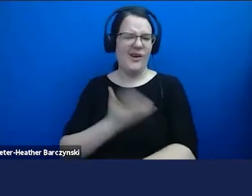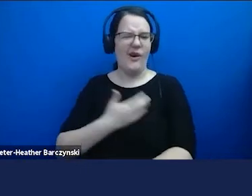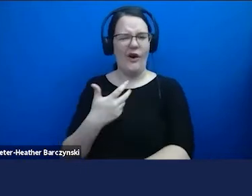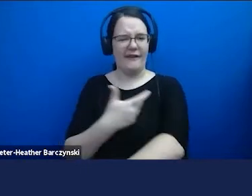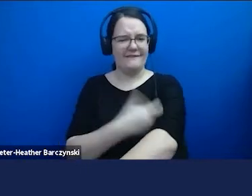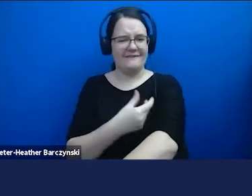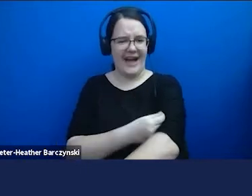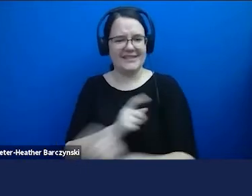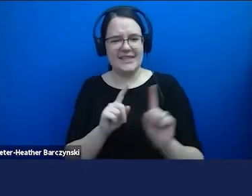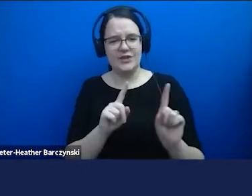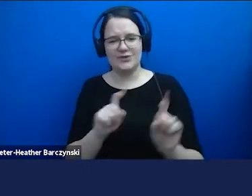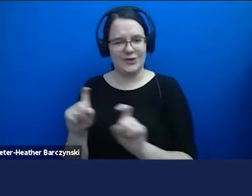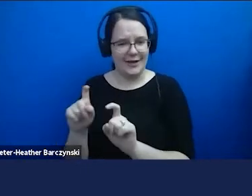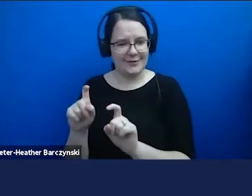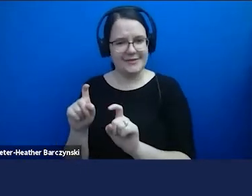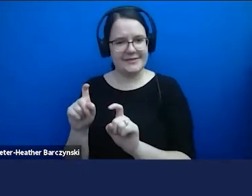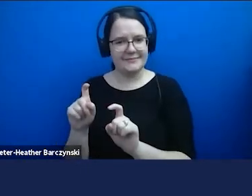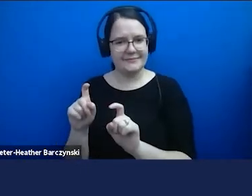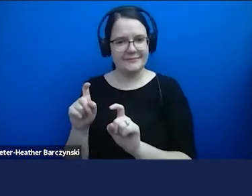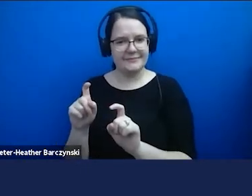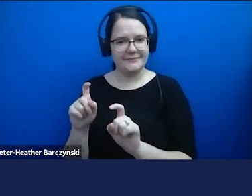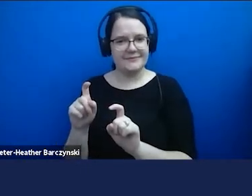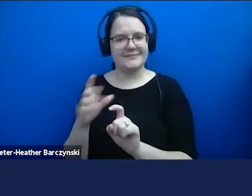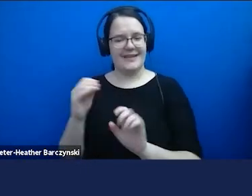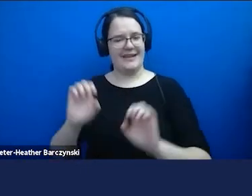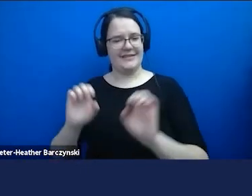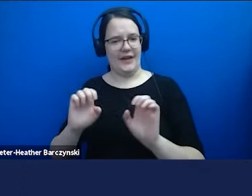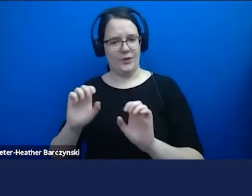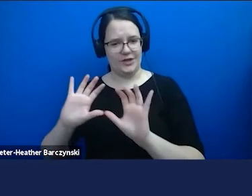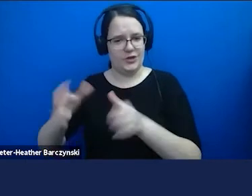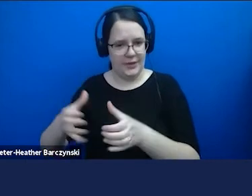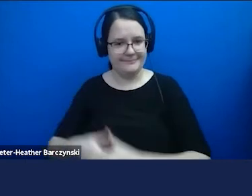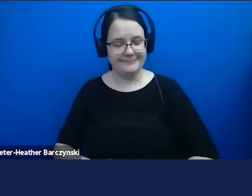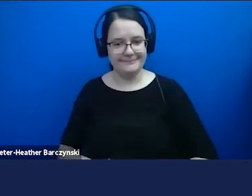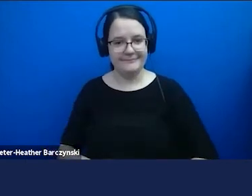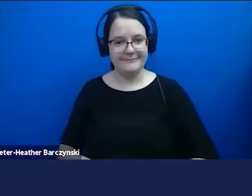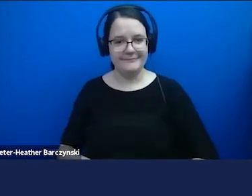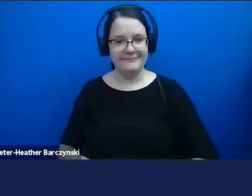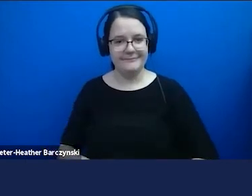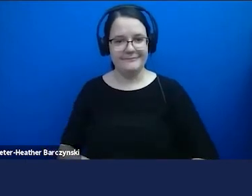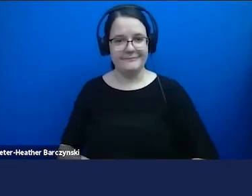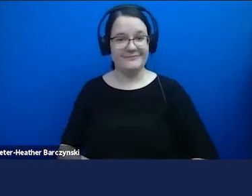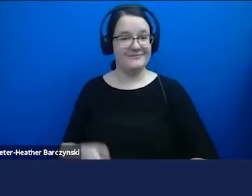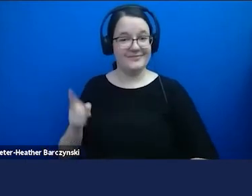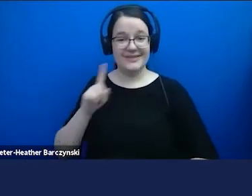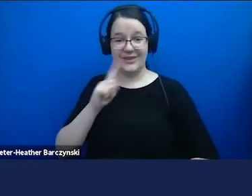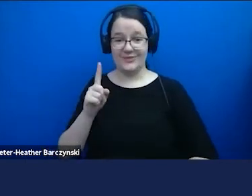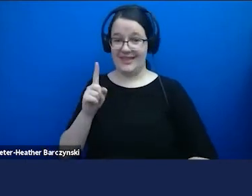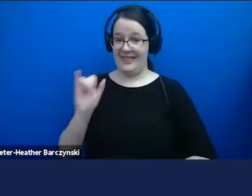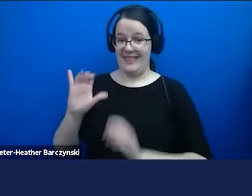trials and evaluation unit so that that's really been the lead entity at the institution involved